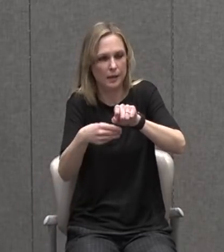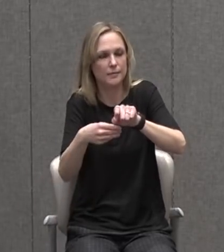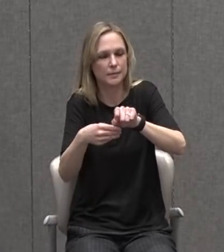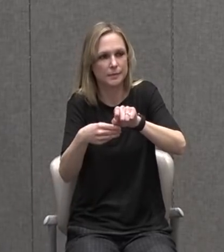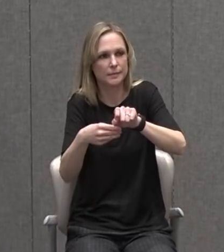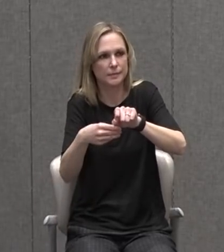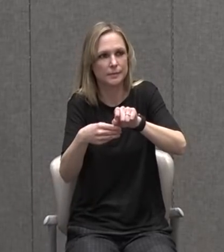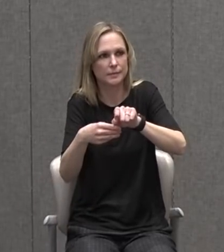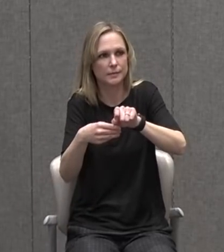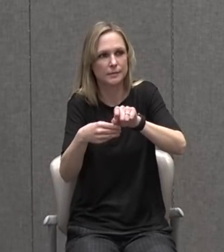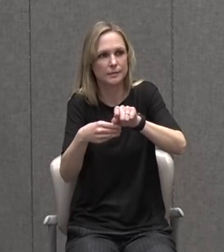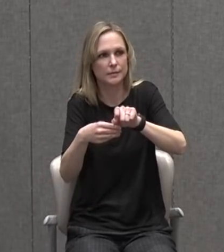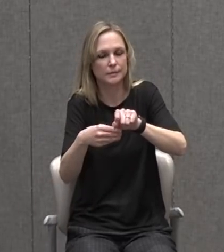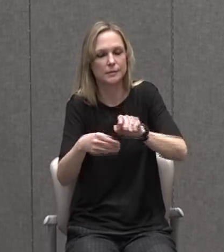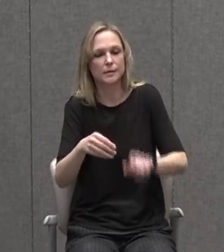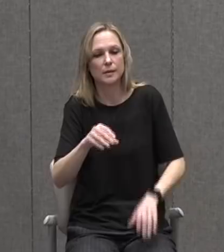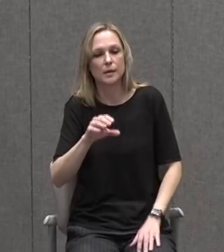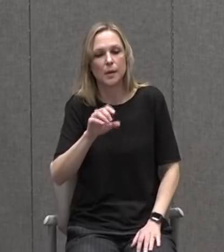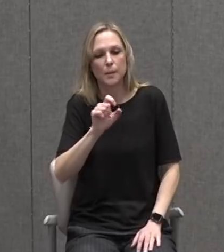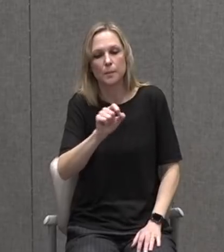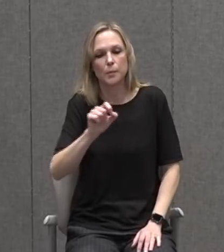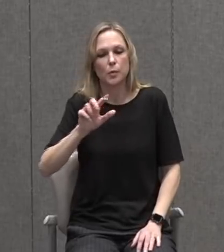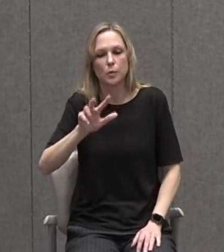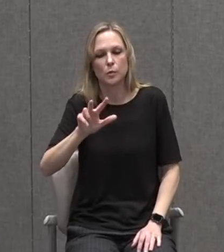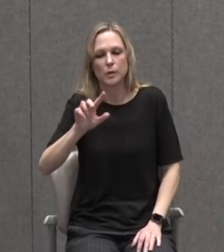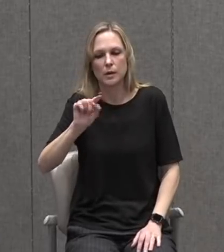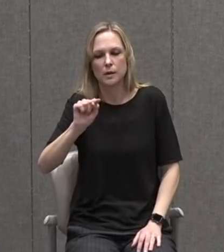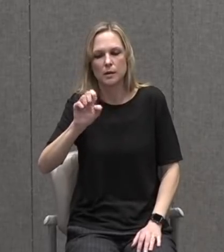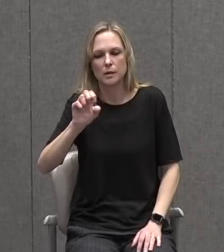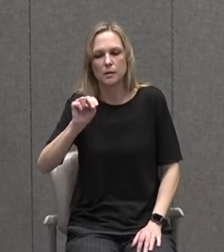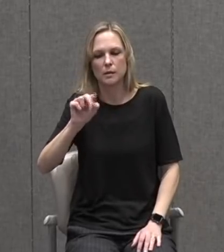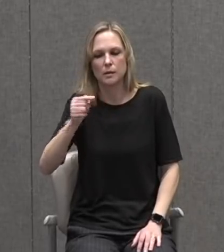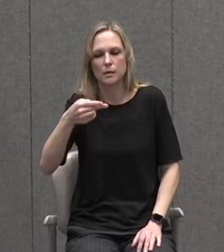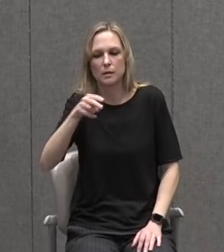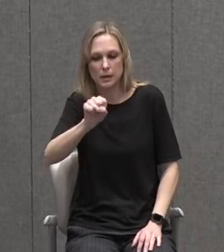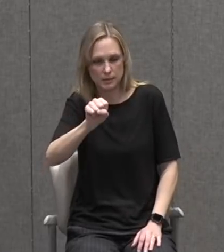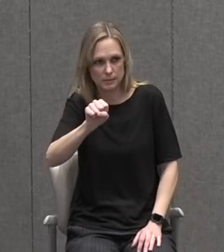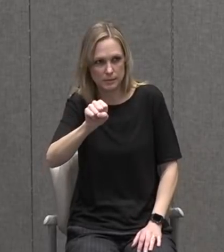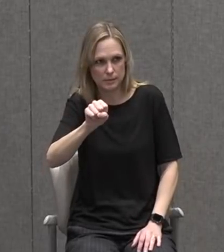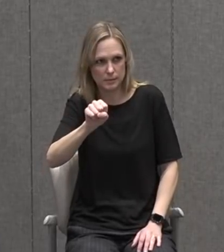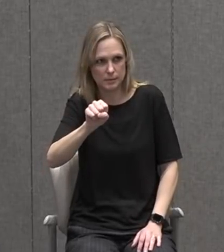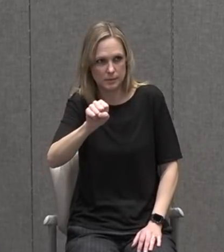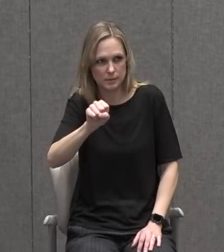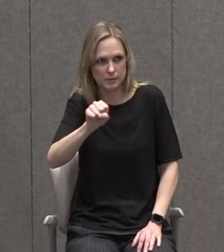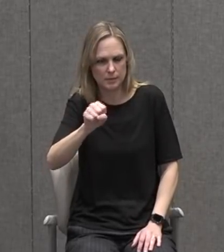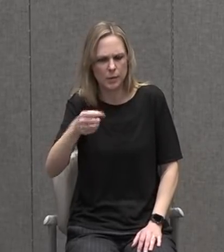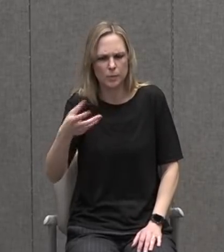So that was three tenths, right? What about four hundredths?